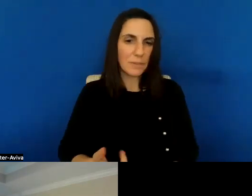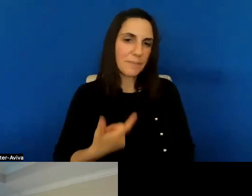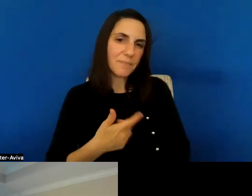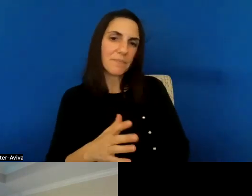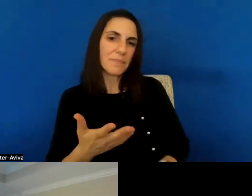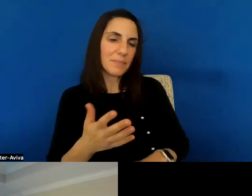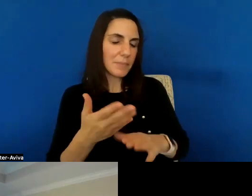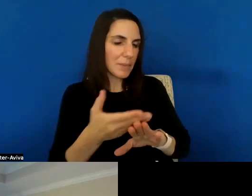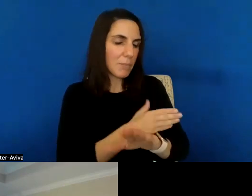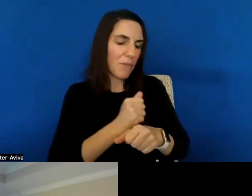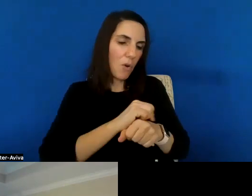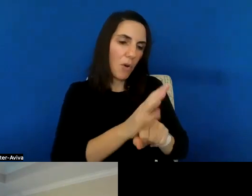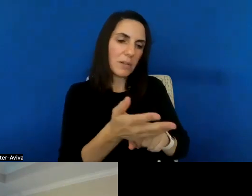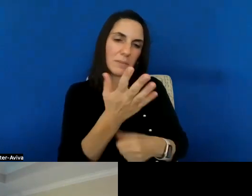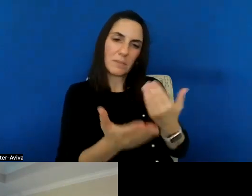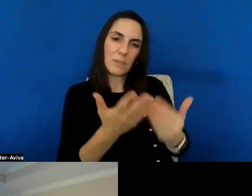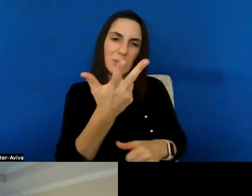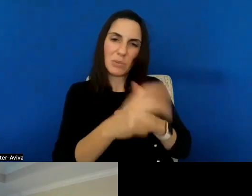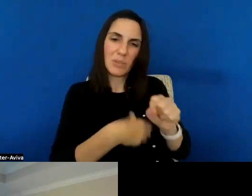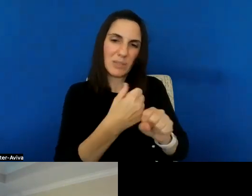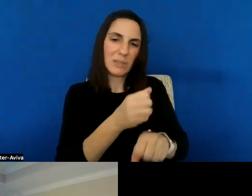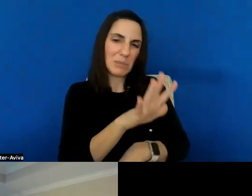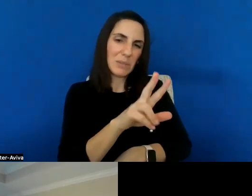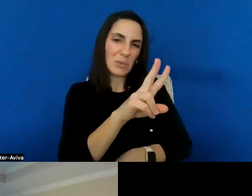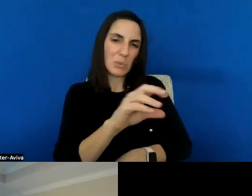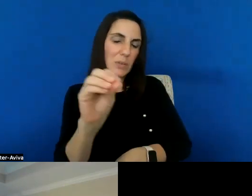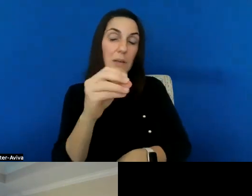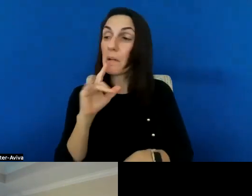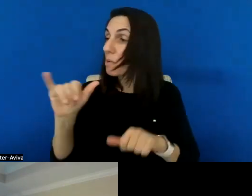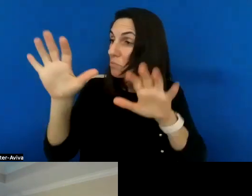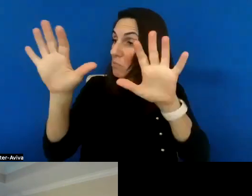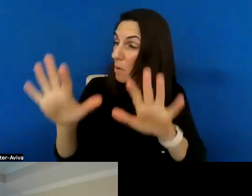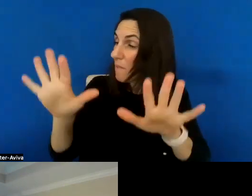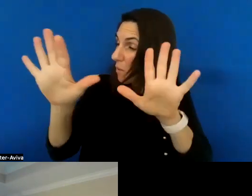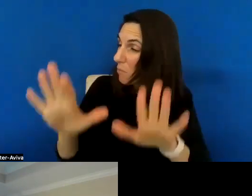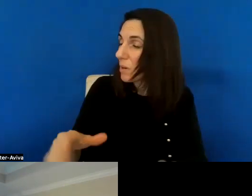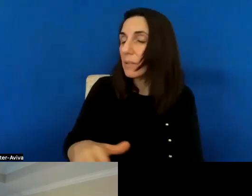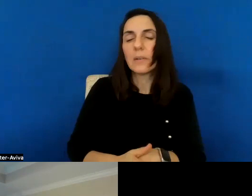So 2,000, probably 3 years 11:09:02 Okay, great, great. And so so Spencer's